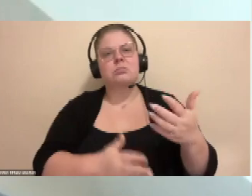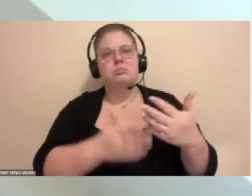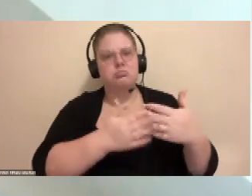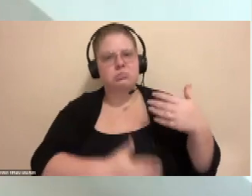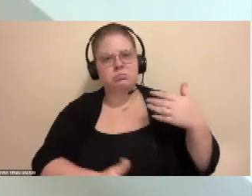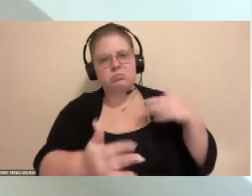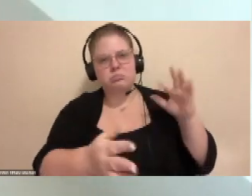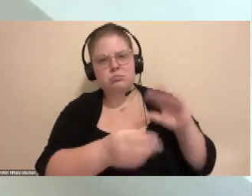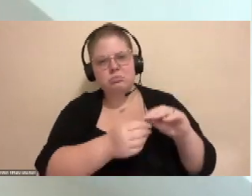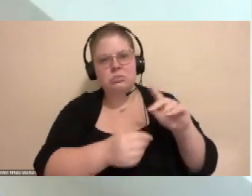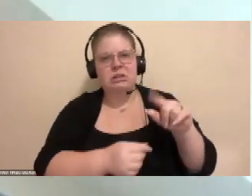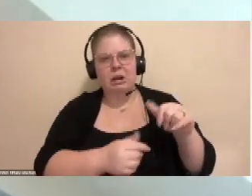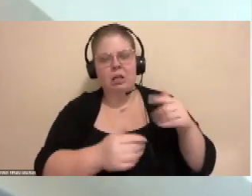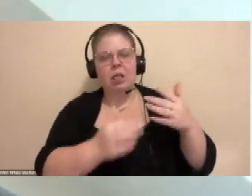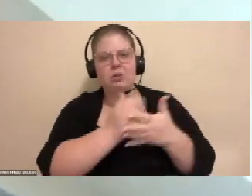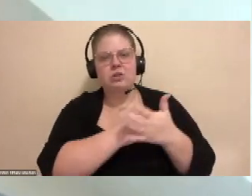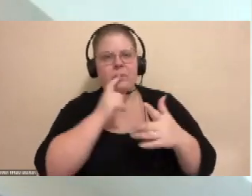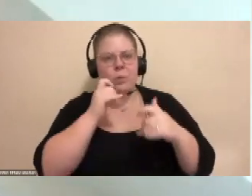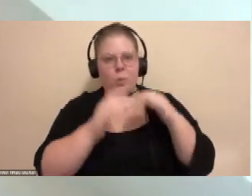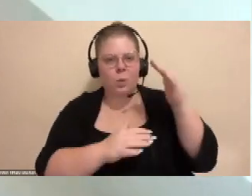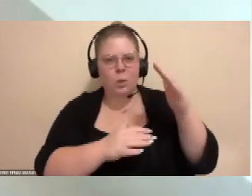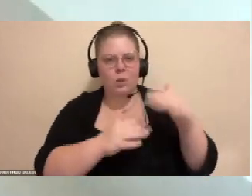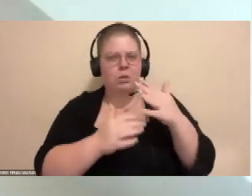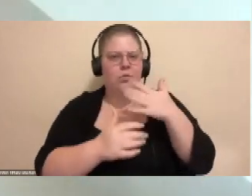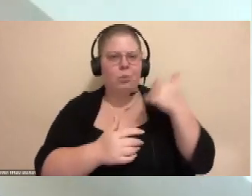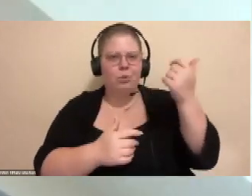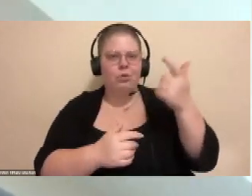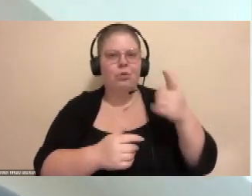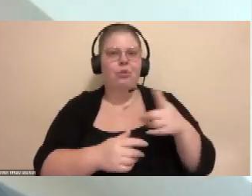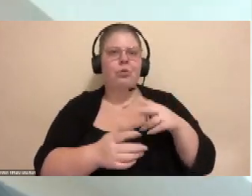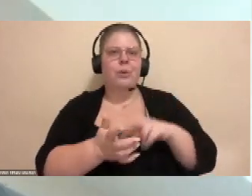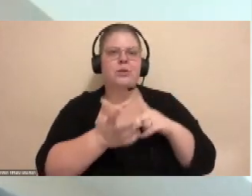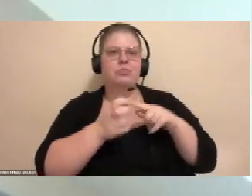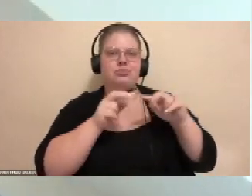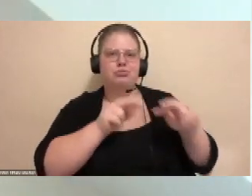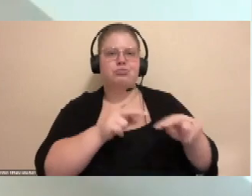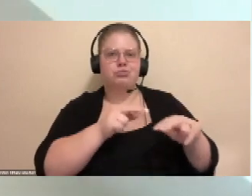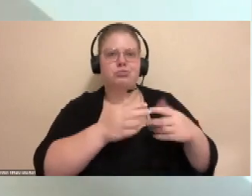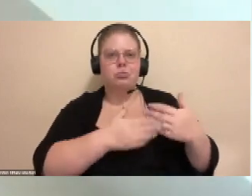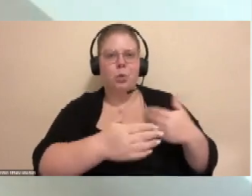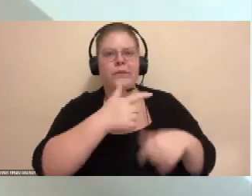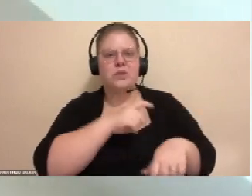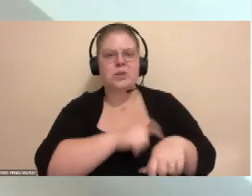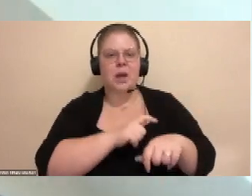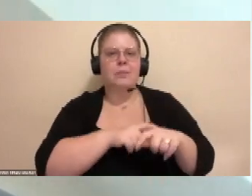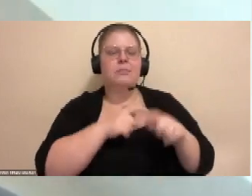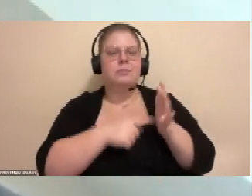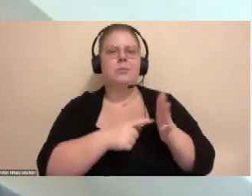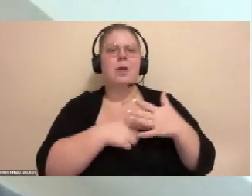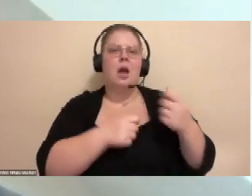for older adults that lets us follow people over time. Like the health and retirement study and enhance.